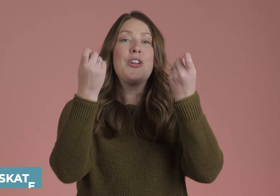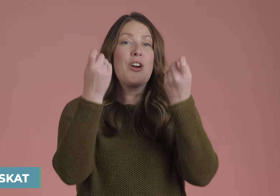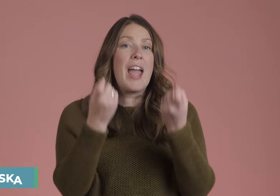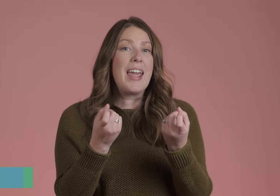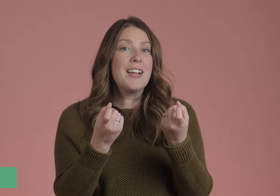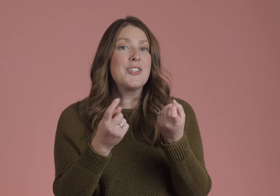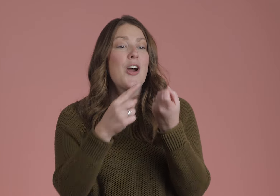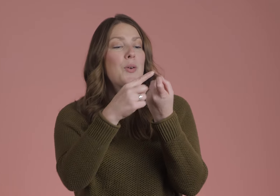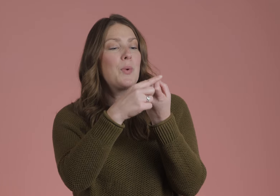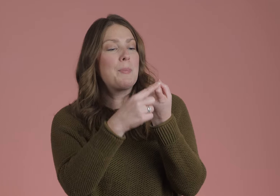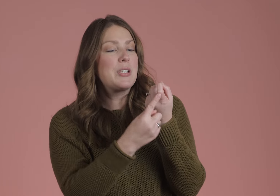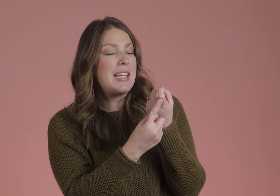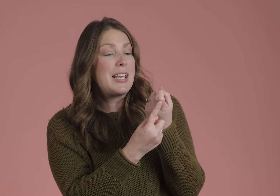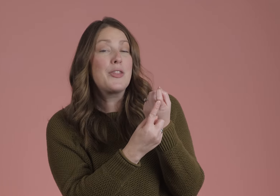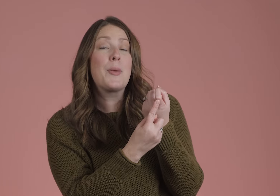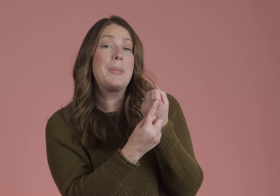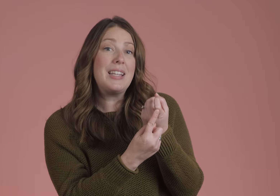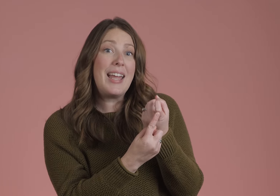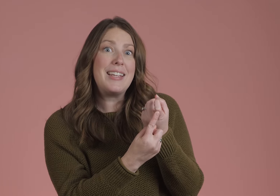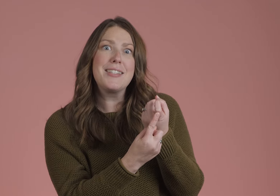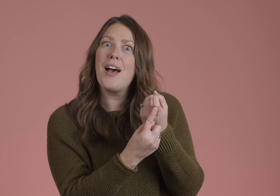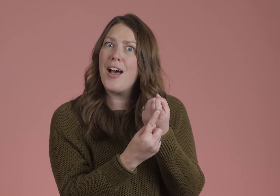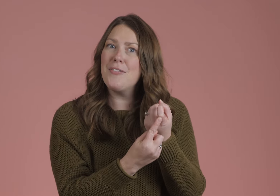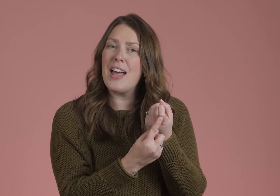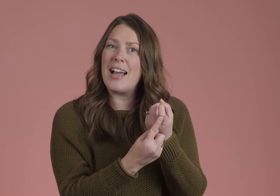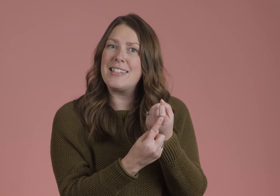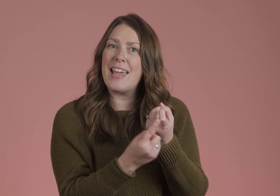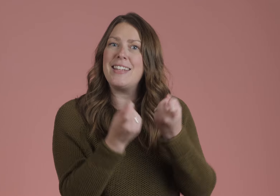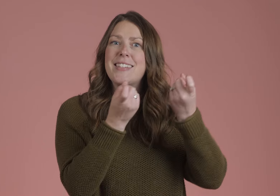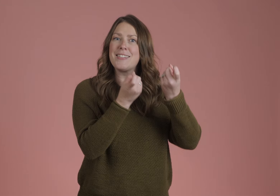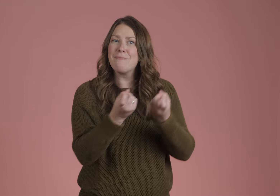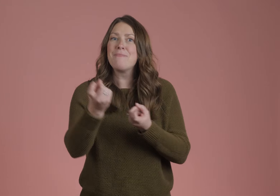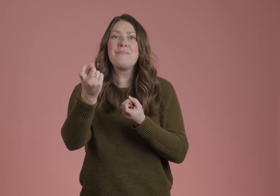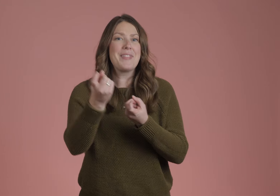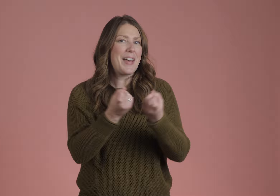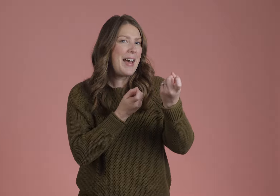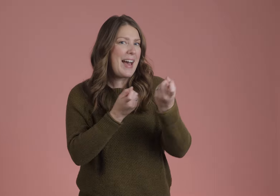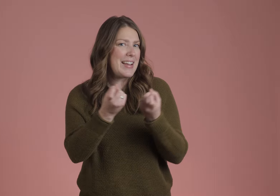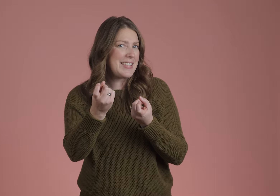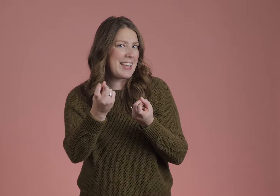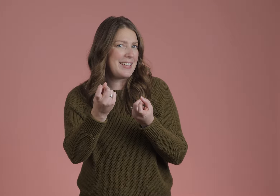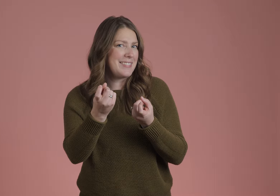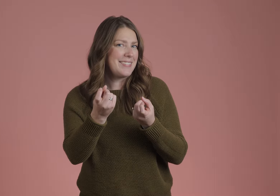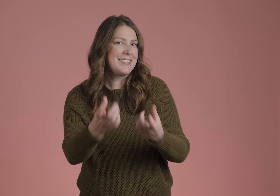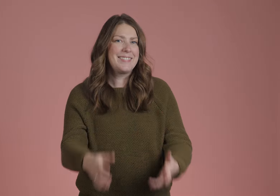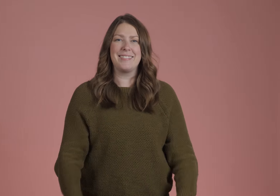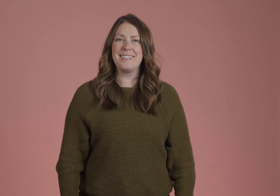Your hands are representing the blades of the ice skate. Ice skate.